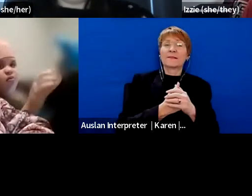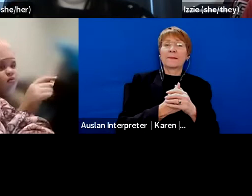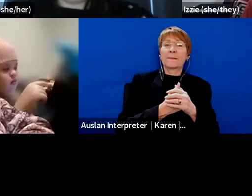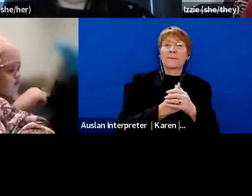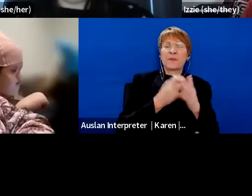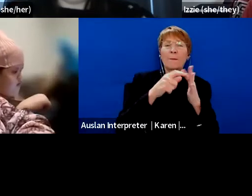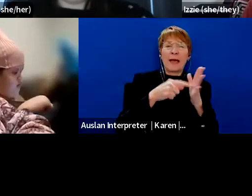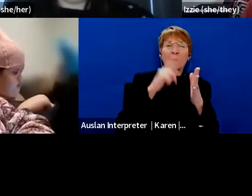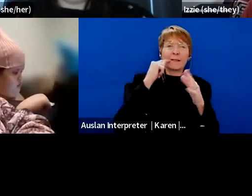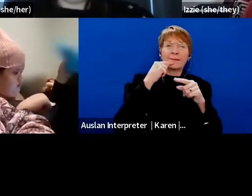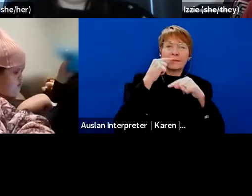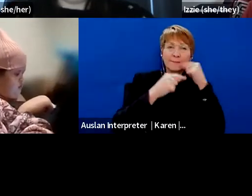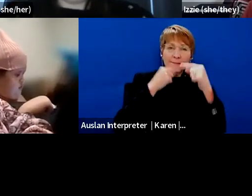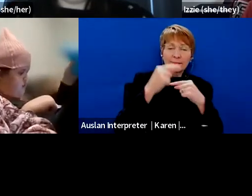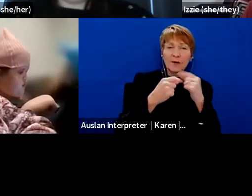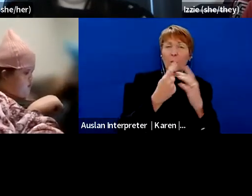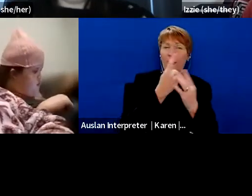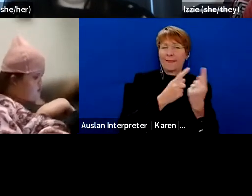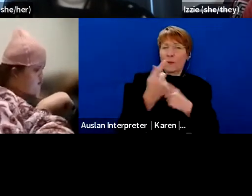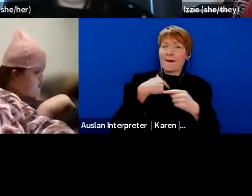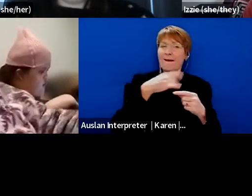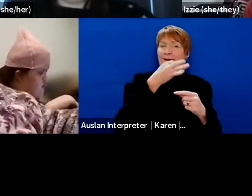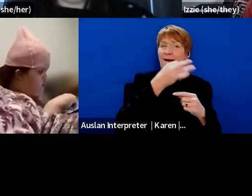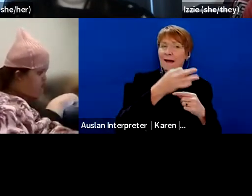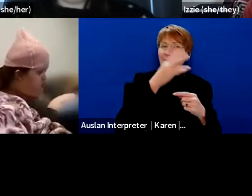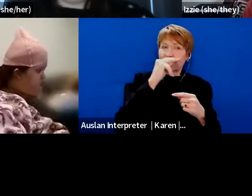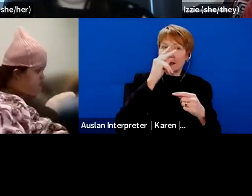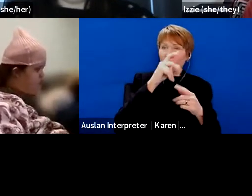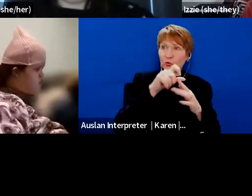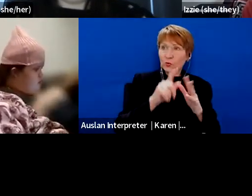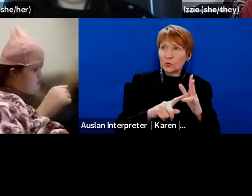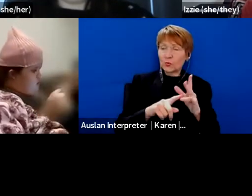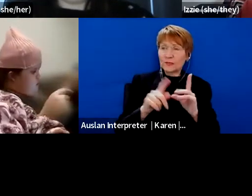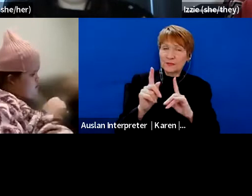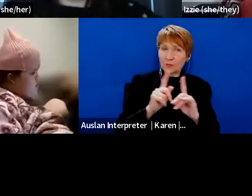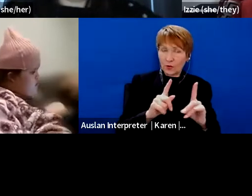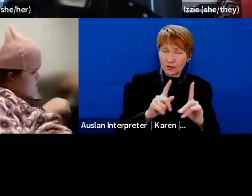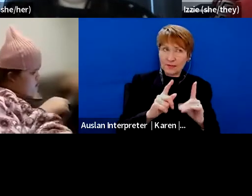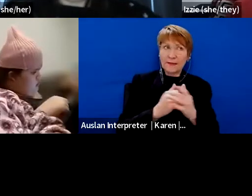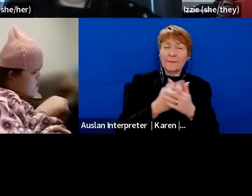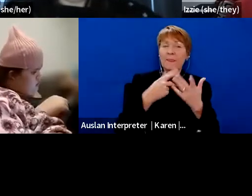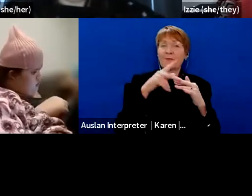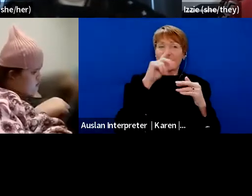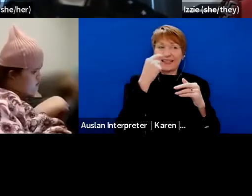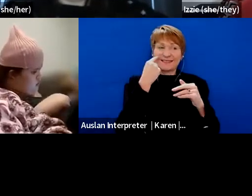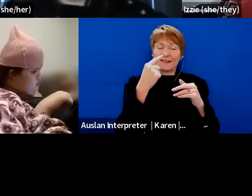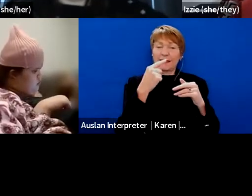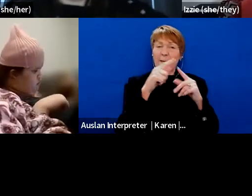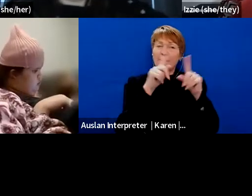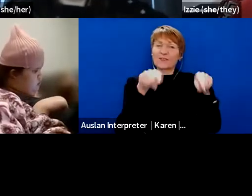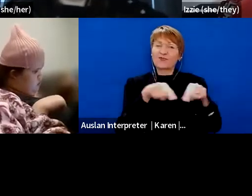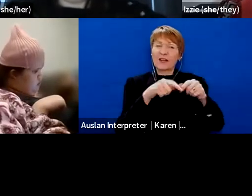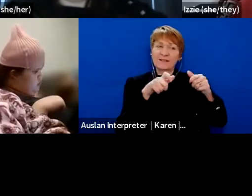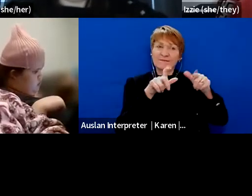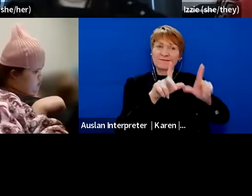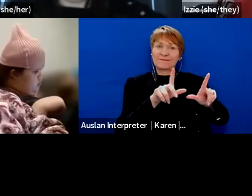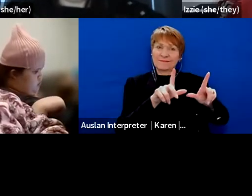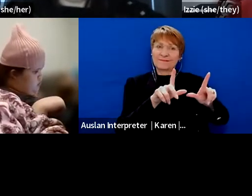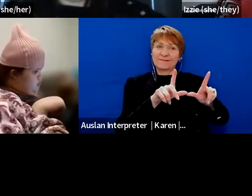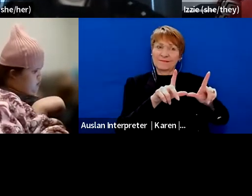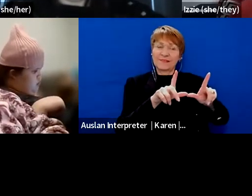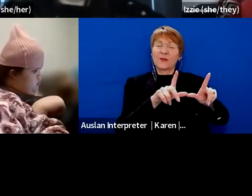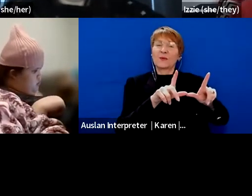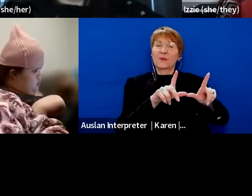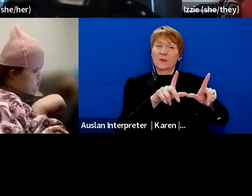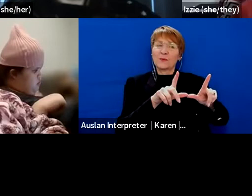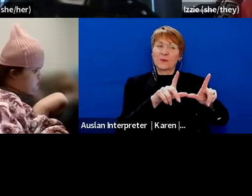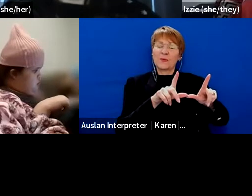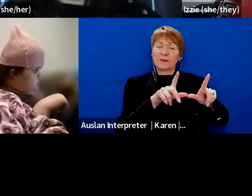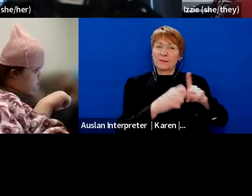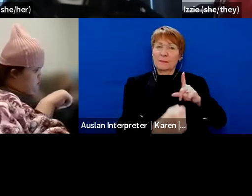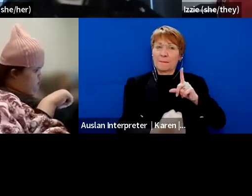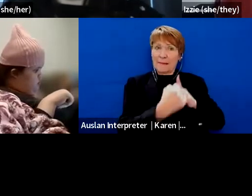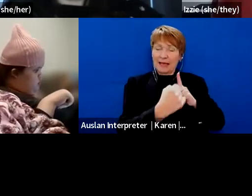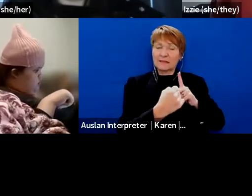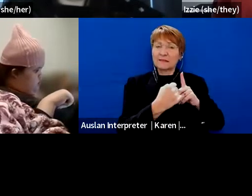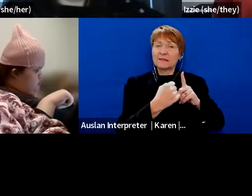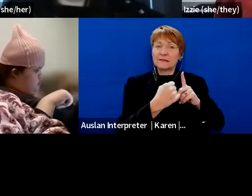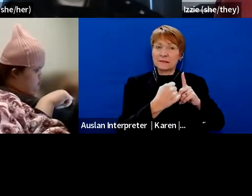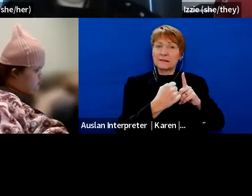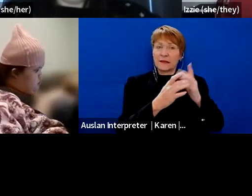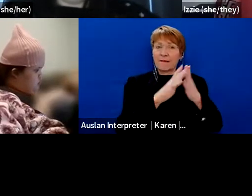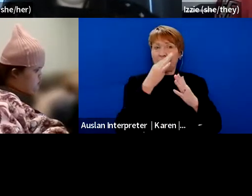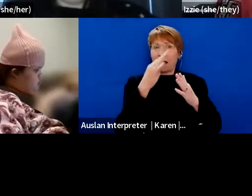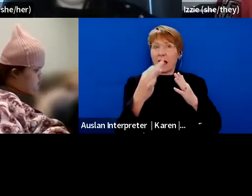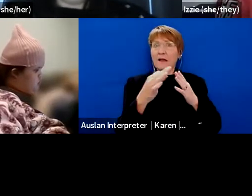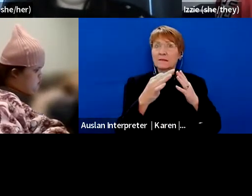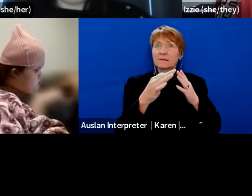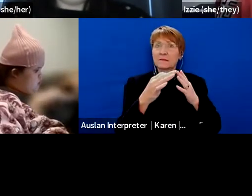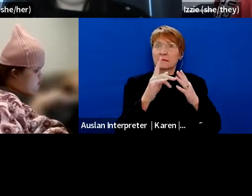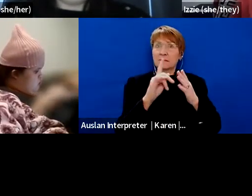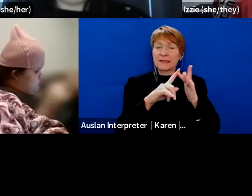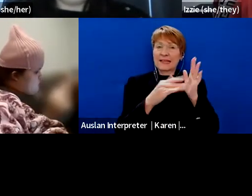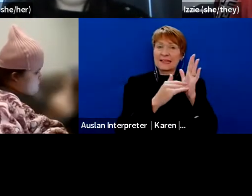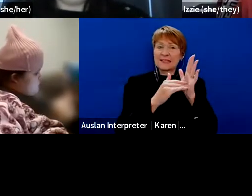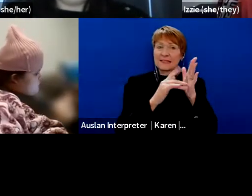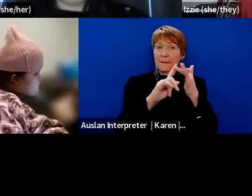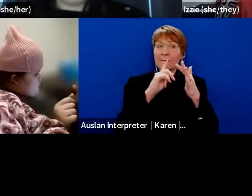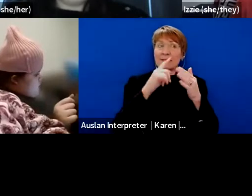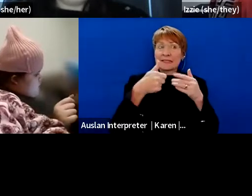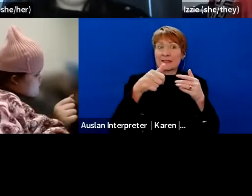And one of the things that we have asked young people to do is that where an image can really speak to experience in this area and so I'll get you at least to go down to the next slide.